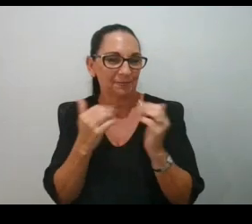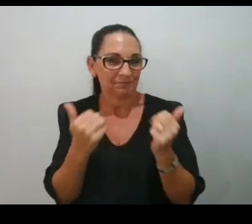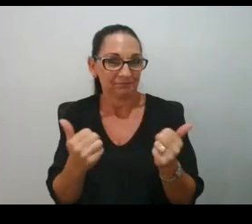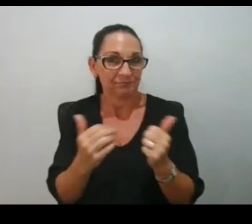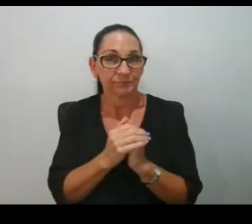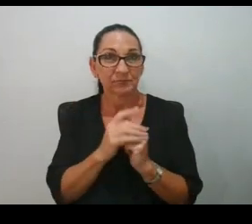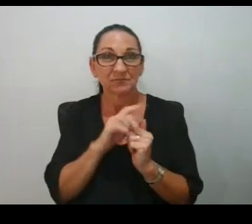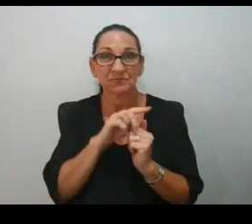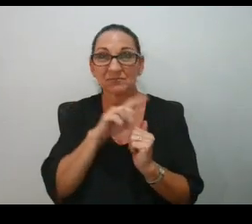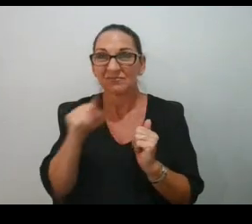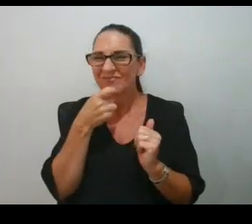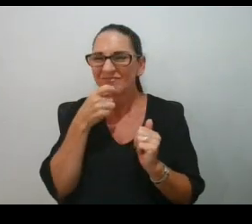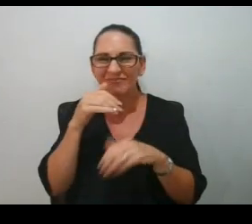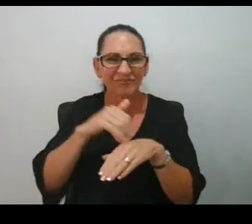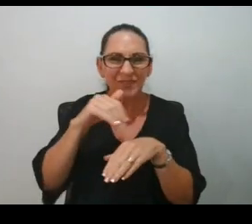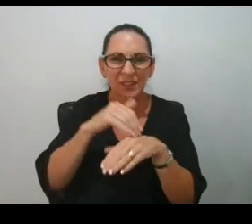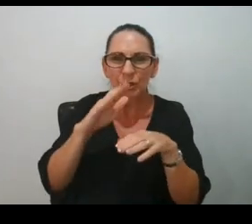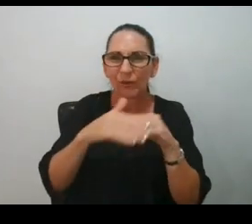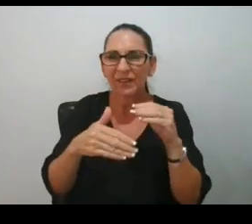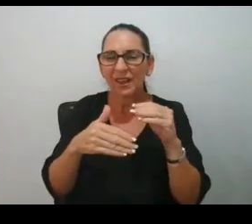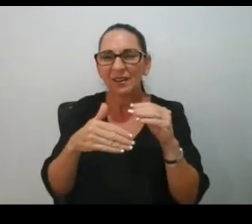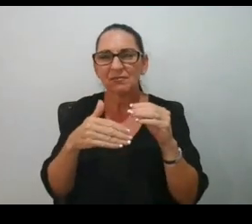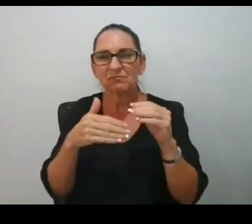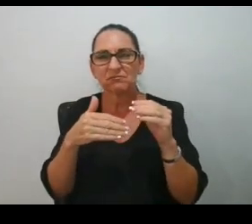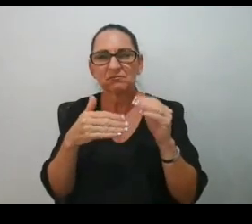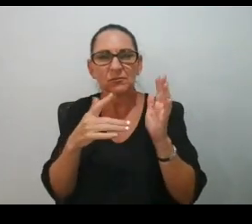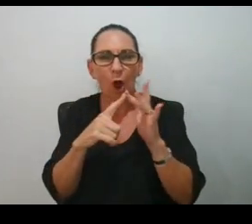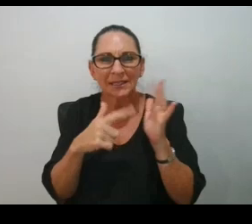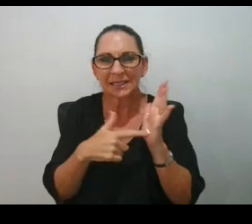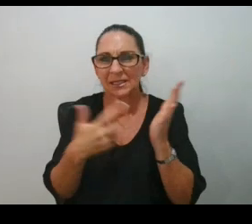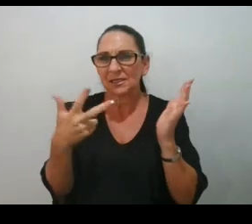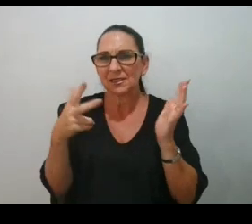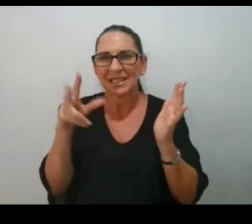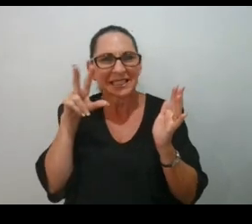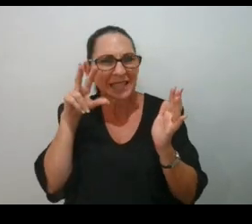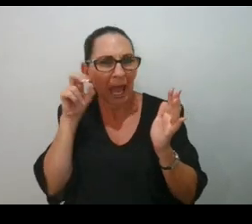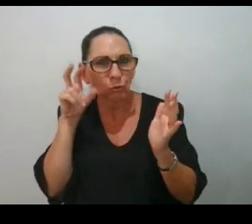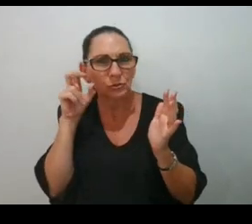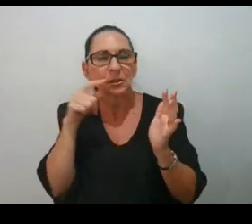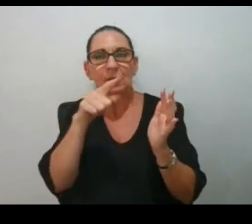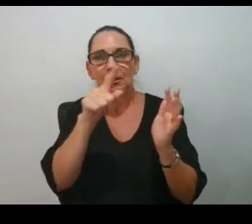with accessing a webinar sound or anything we will need you to contact the GoTo Webinar support